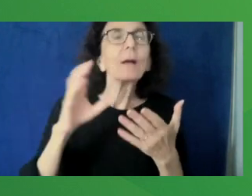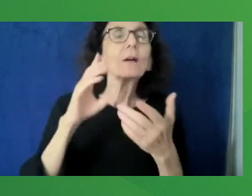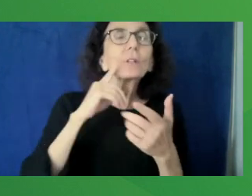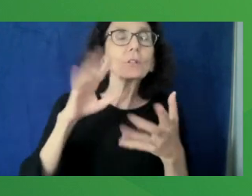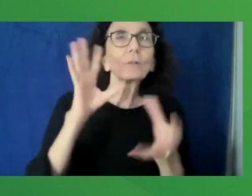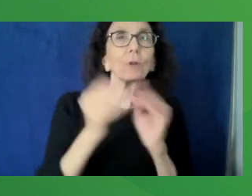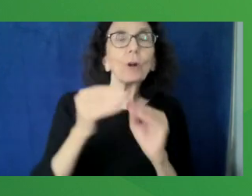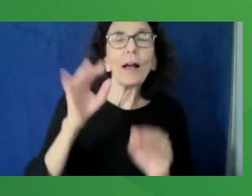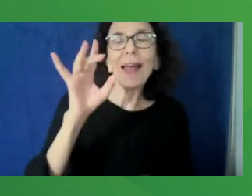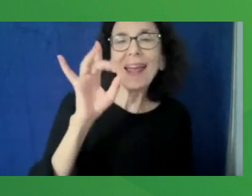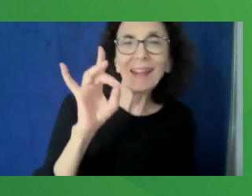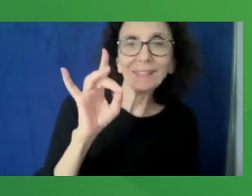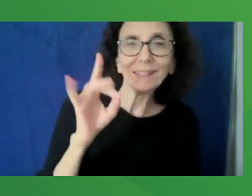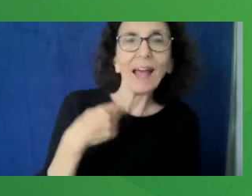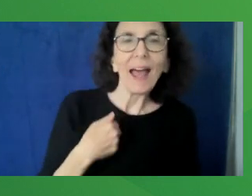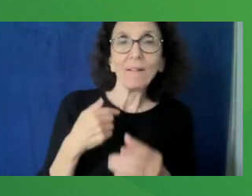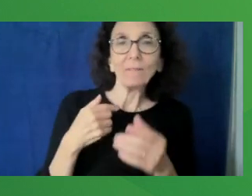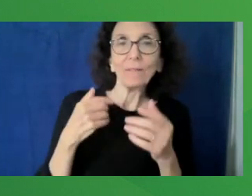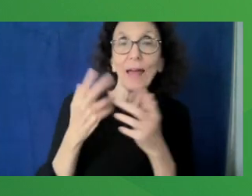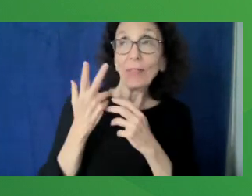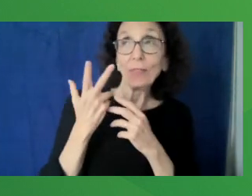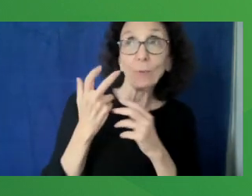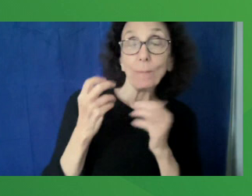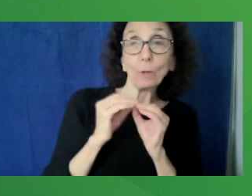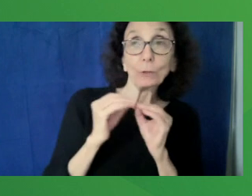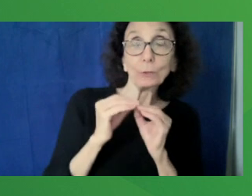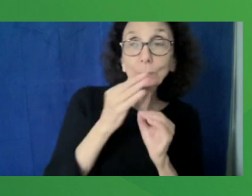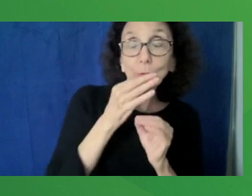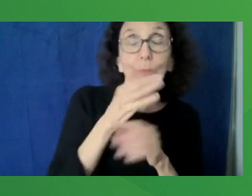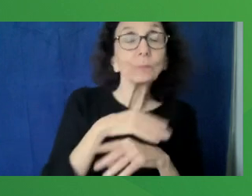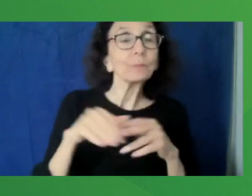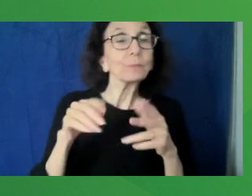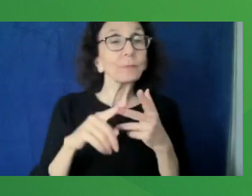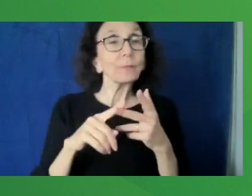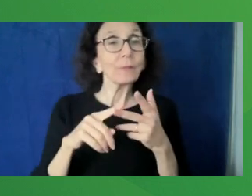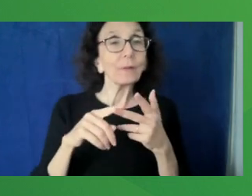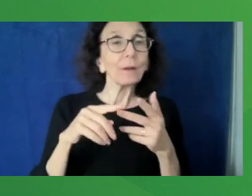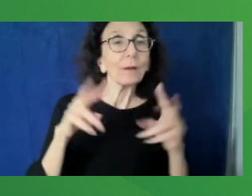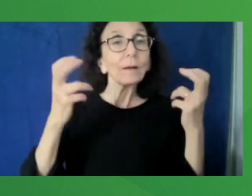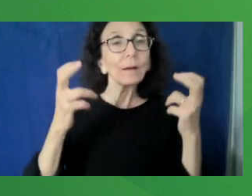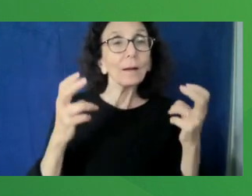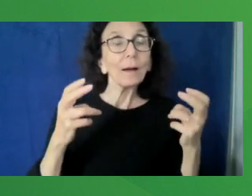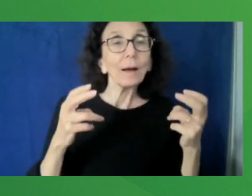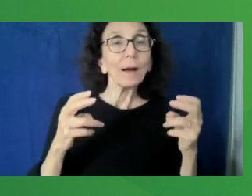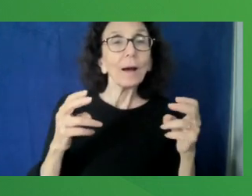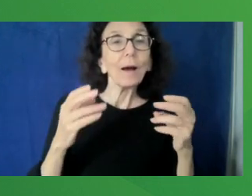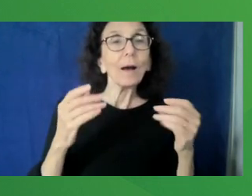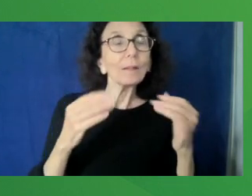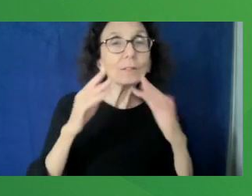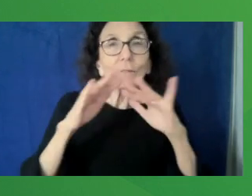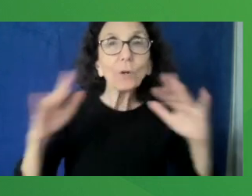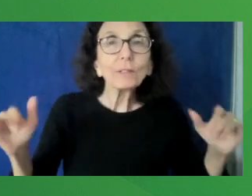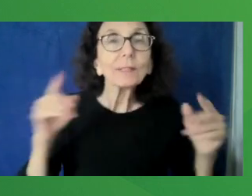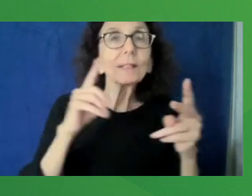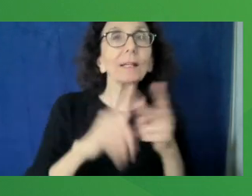more on the way. And they include titles such as biodiversity or food, or sustainable communities.